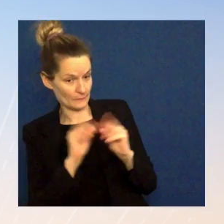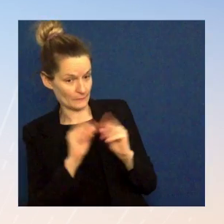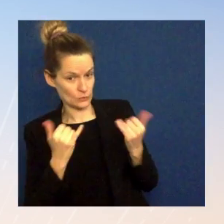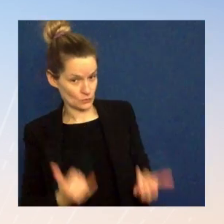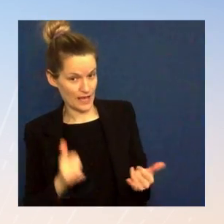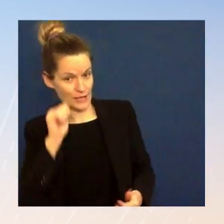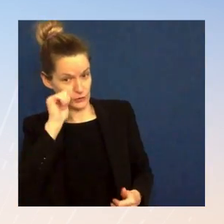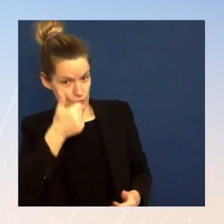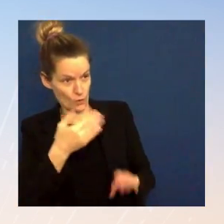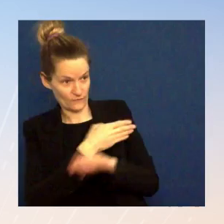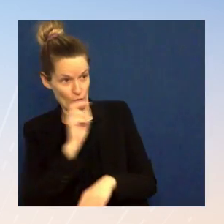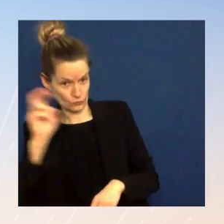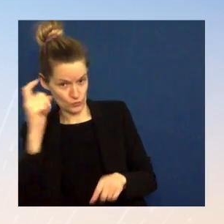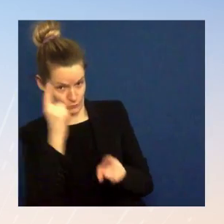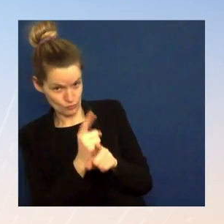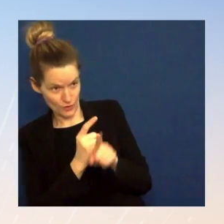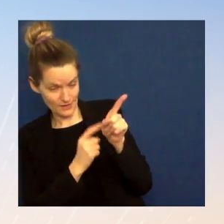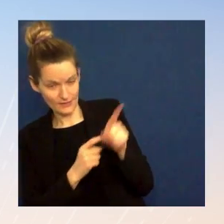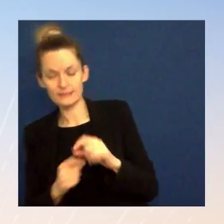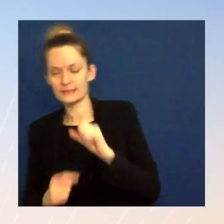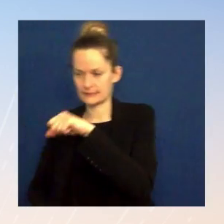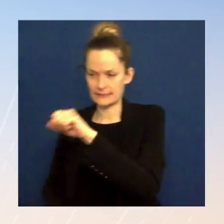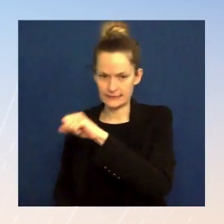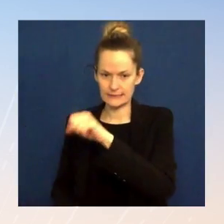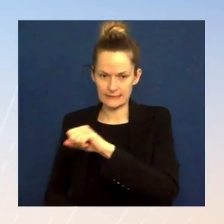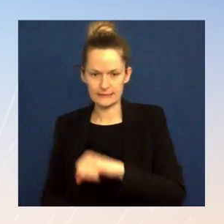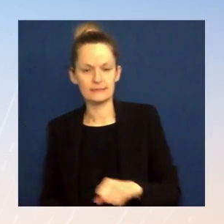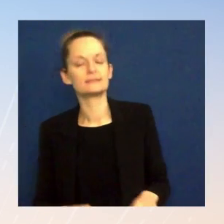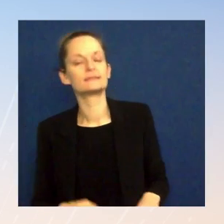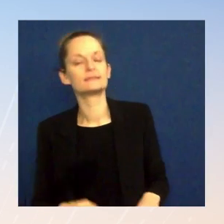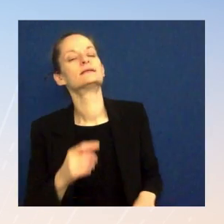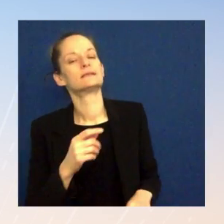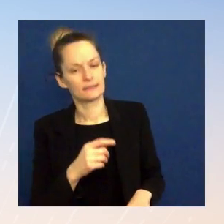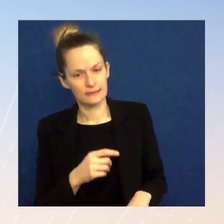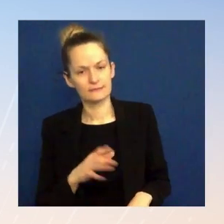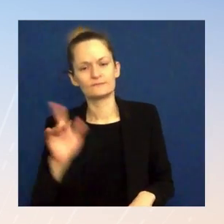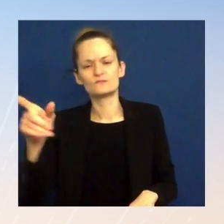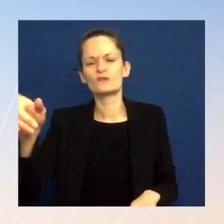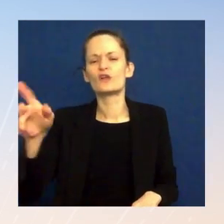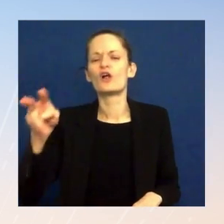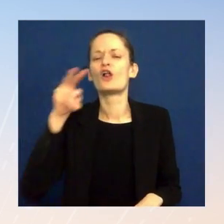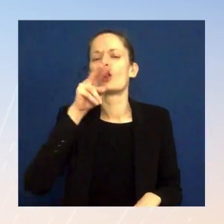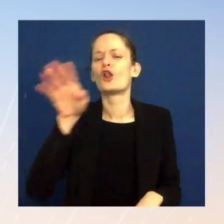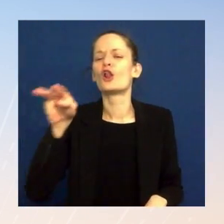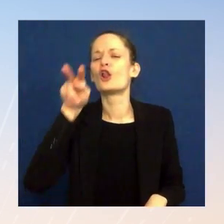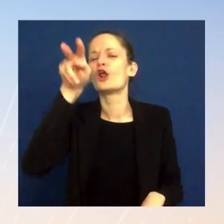with all sorts of people, it sounds like. Ms. Psaki: Yeah. Just look out your window; see who's coming down. The Press: Exactly. We'll be doing that. Yes.